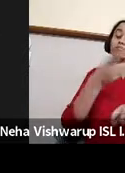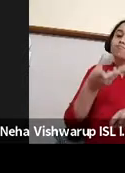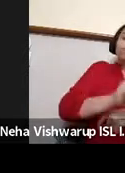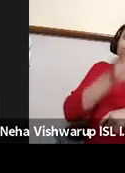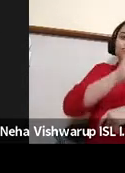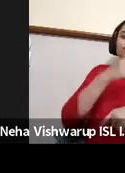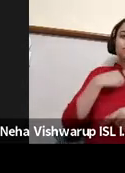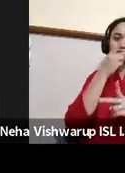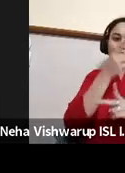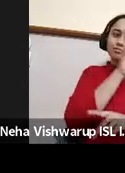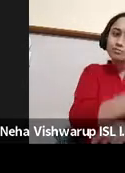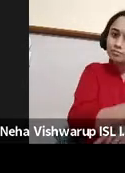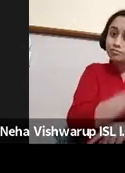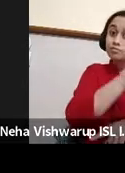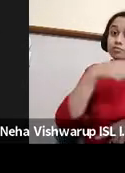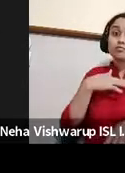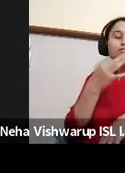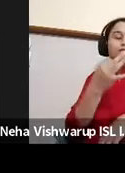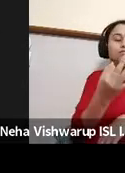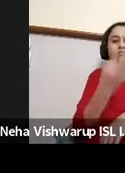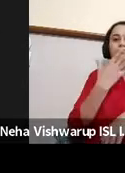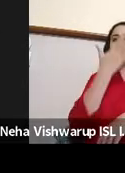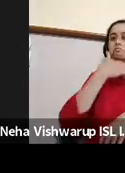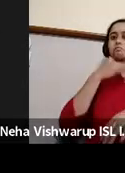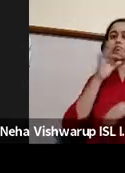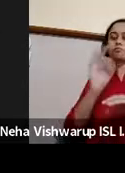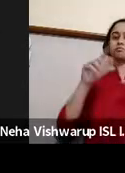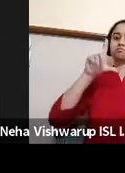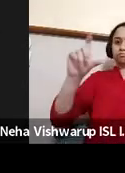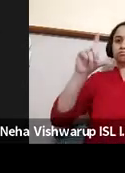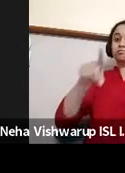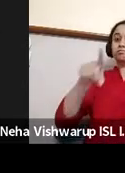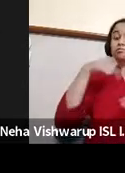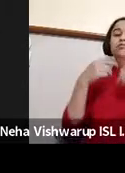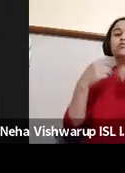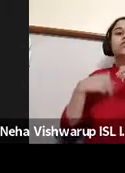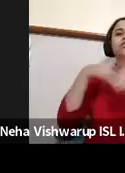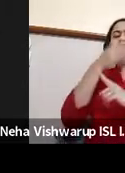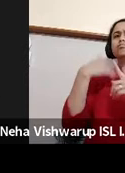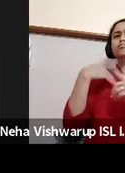example of suresh's approach while the purpose of the photo is unclear the man's wide-eyed stare